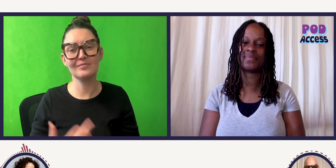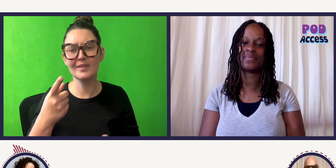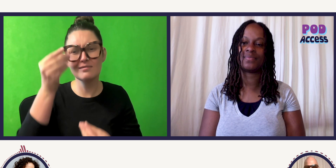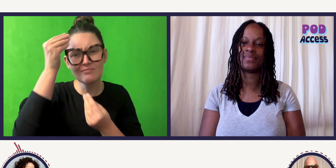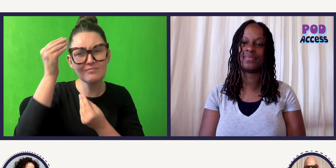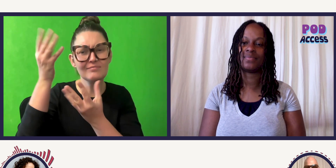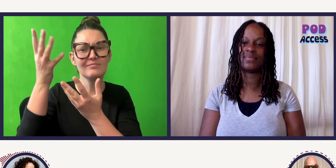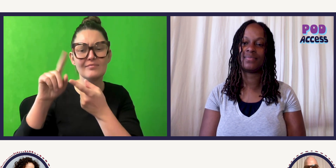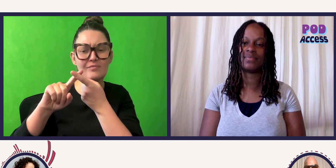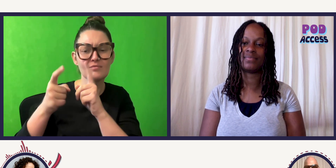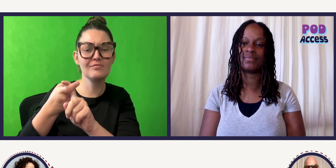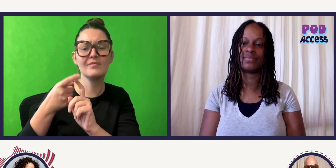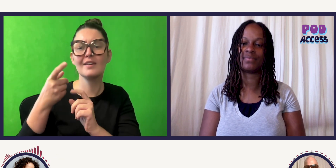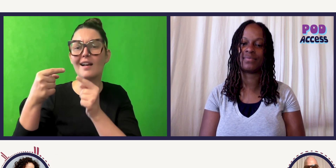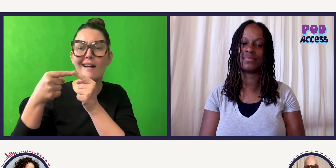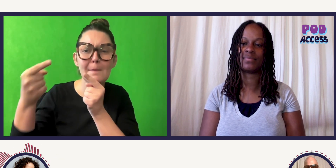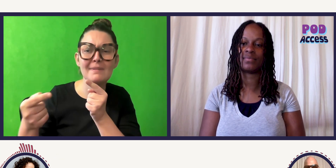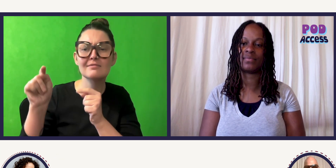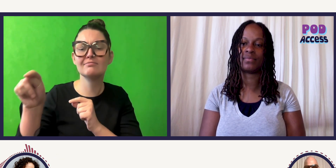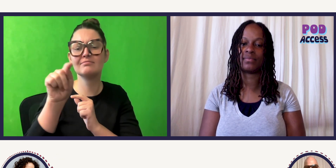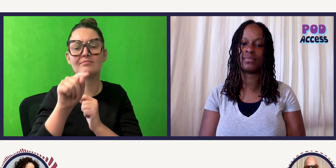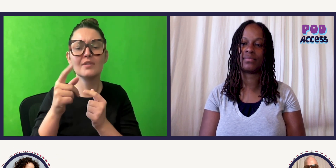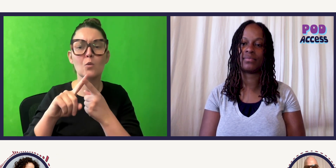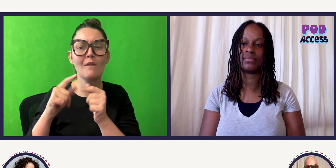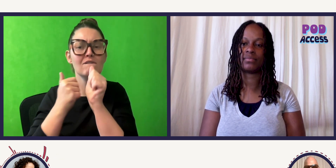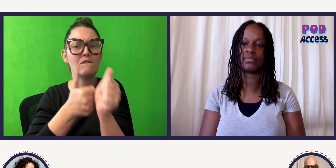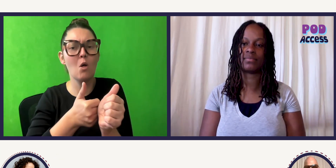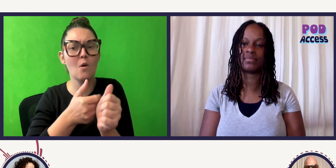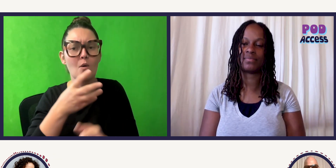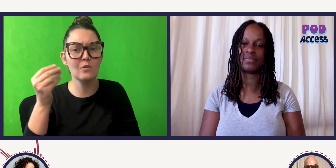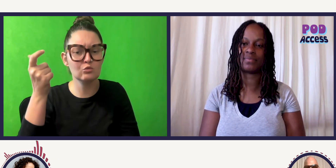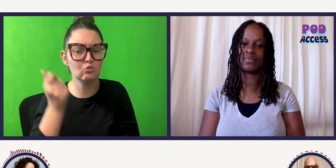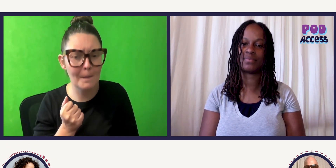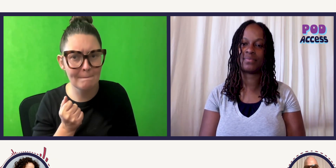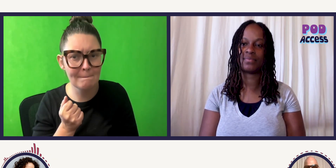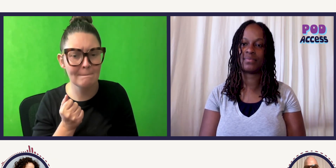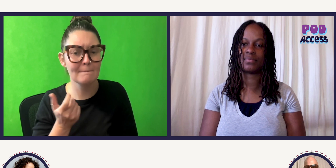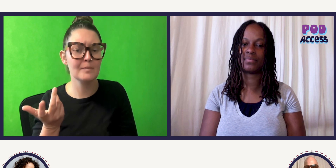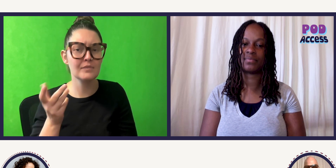Tell a friend and an enemy to follow or subscribe to POD Access wherever you get your podcasts